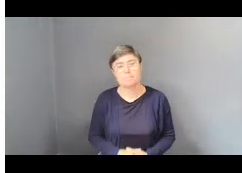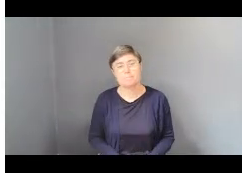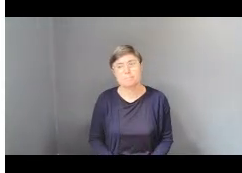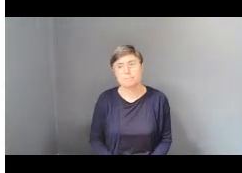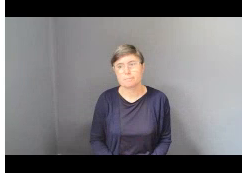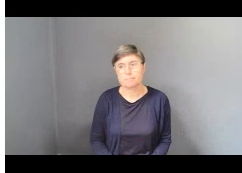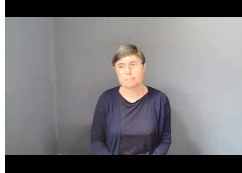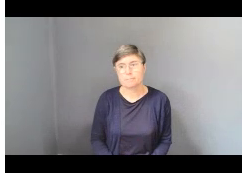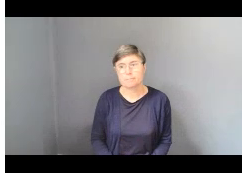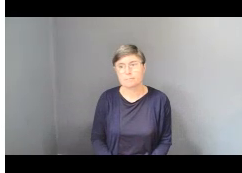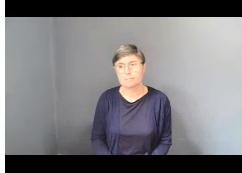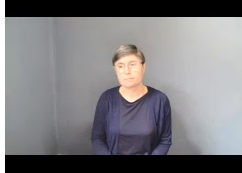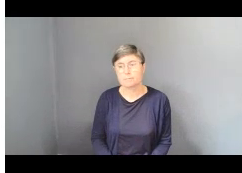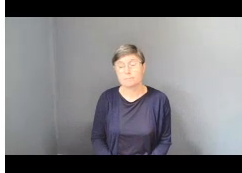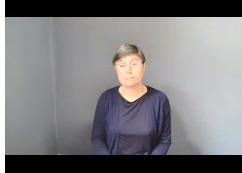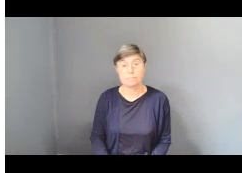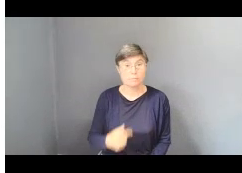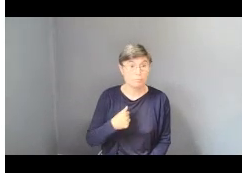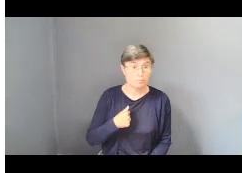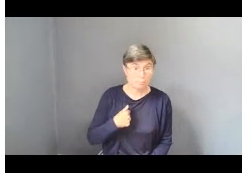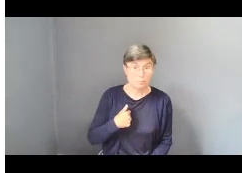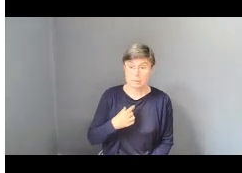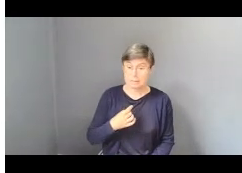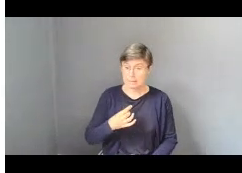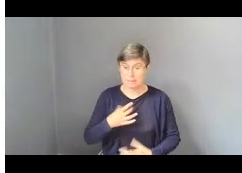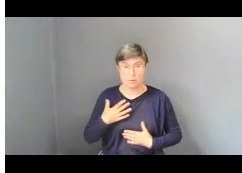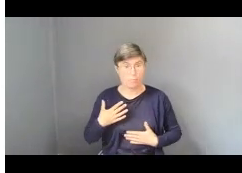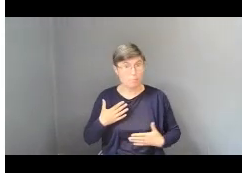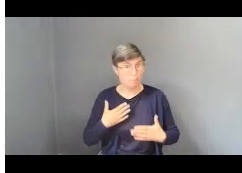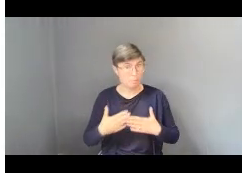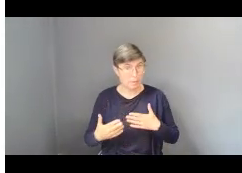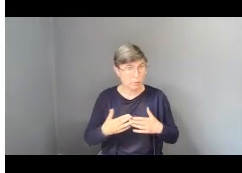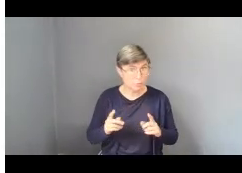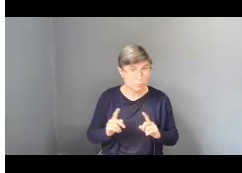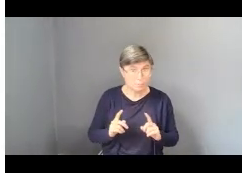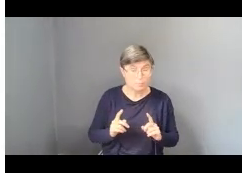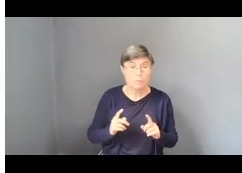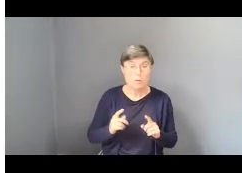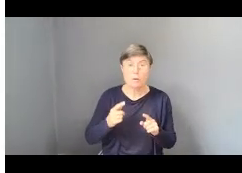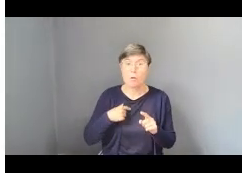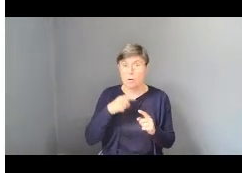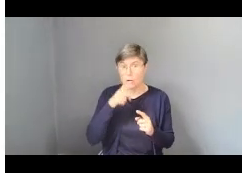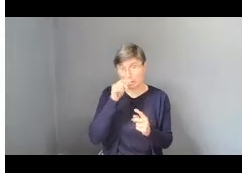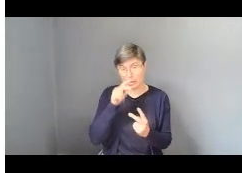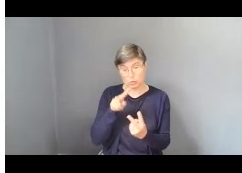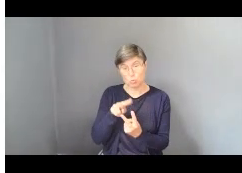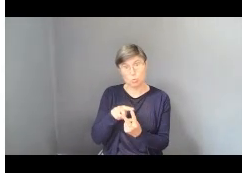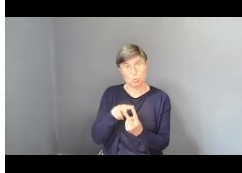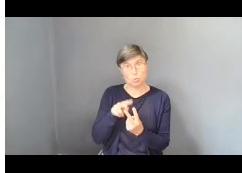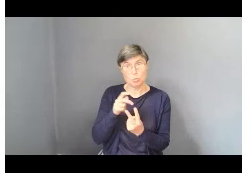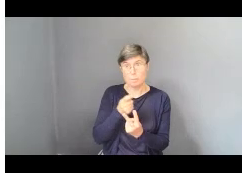As a self-manager, there are two different ways to pay for NDIS supports